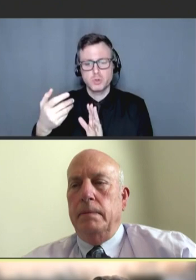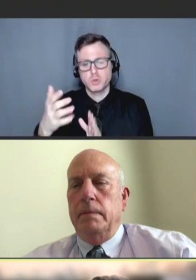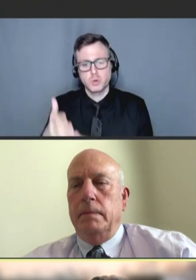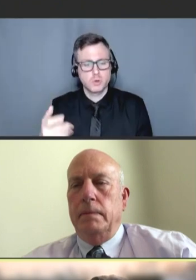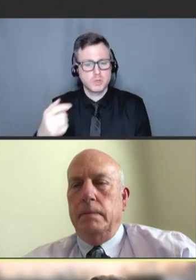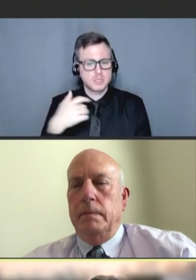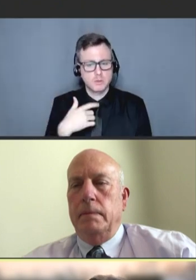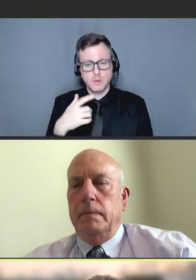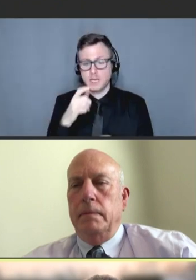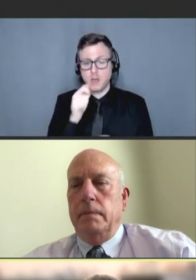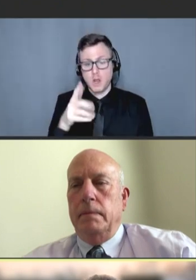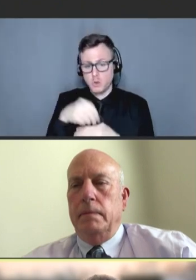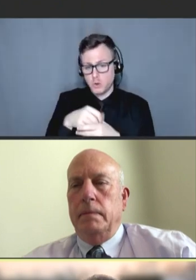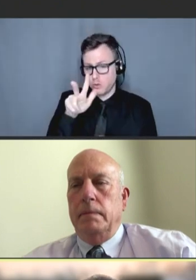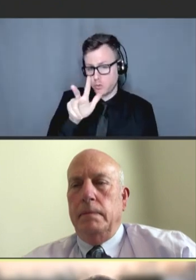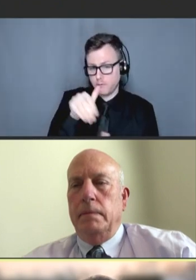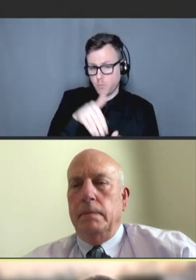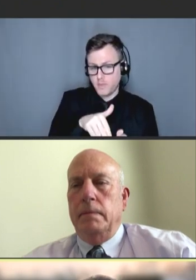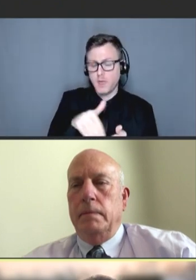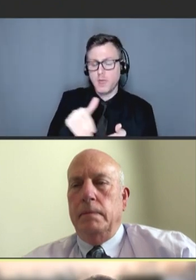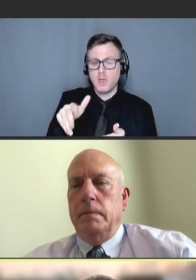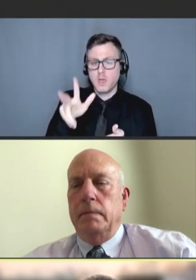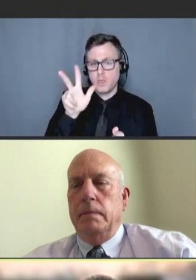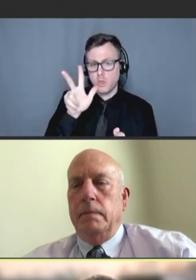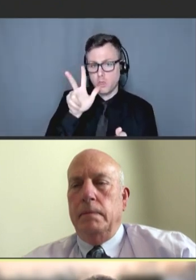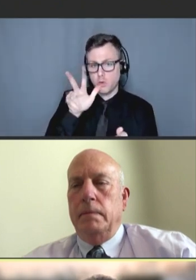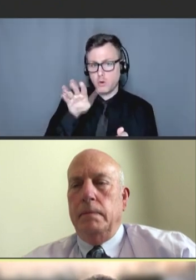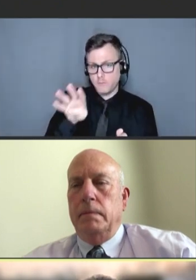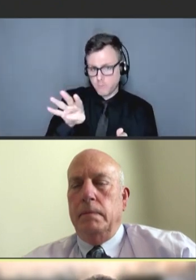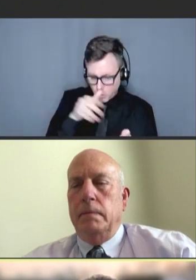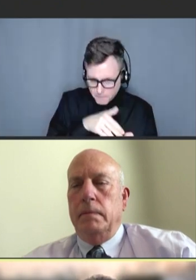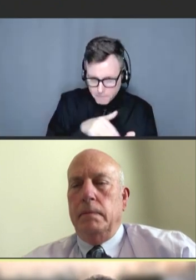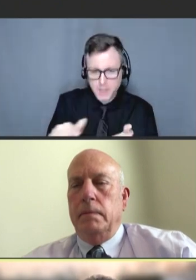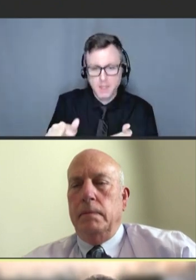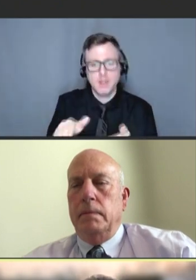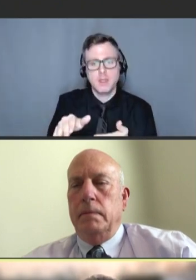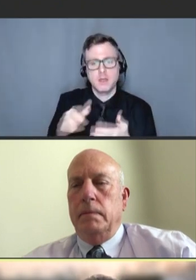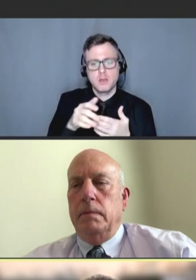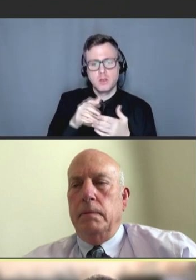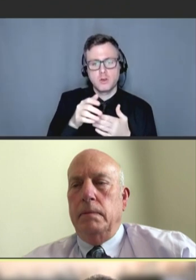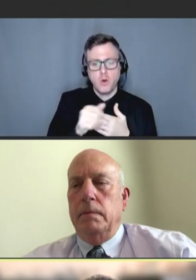And on the countermeasures side on the CICP. They are making progress.